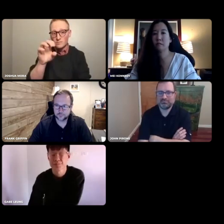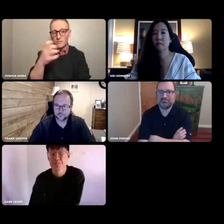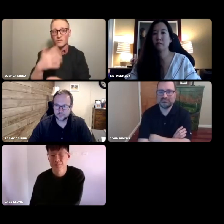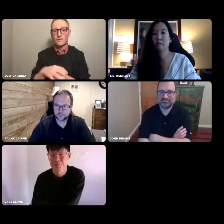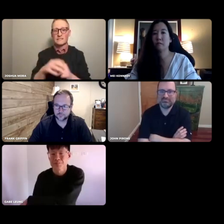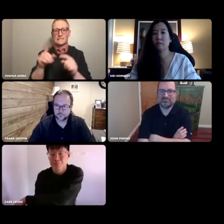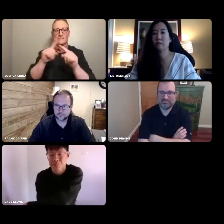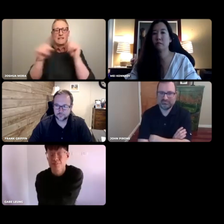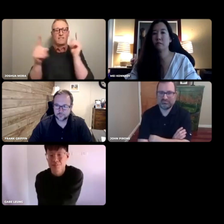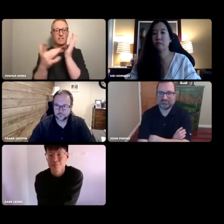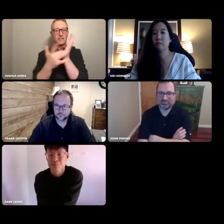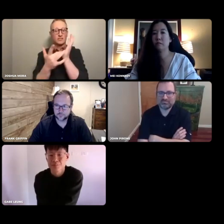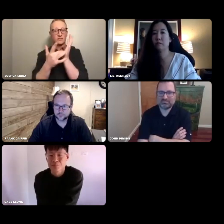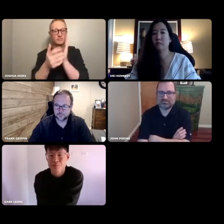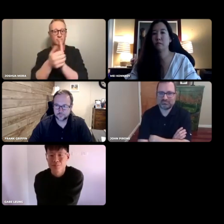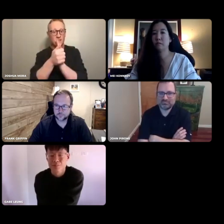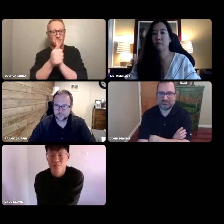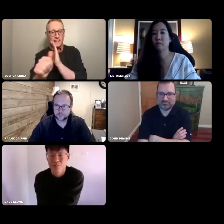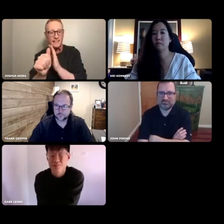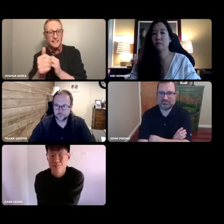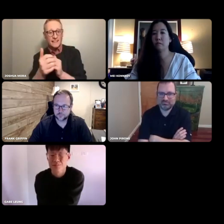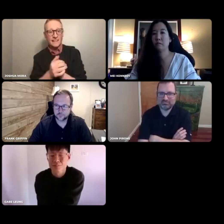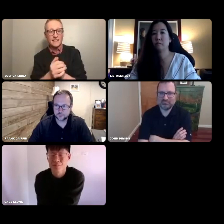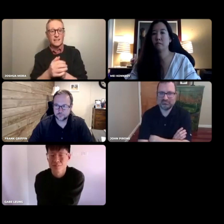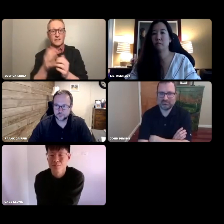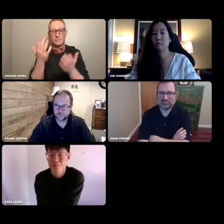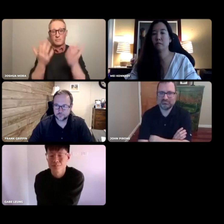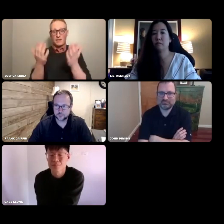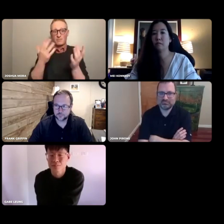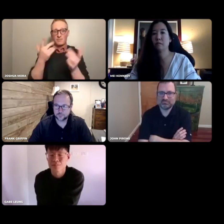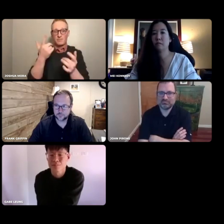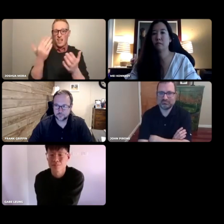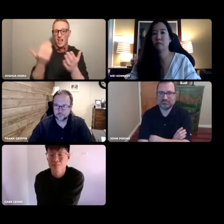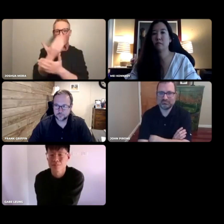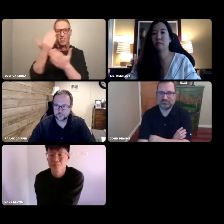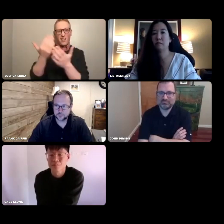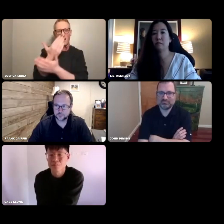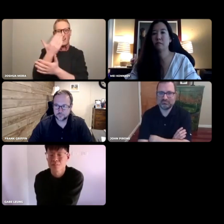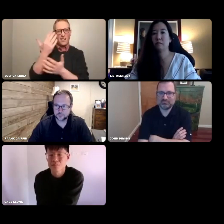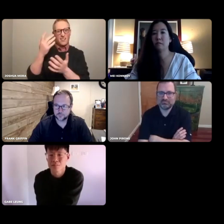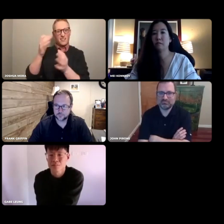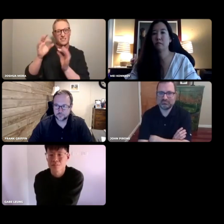For example, we talked about access. There's different time zones, different technical expertise.